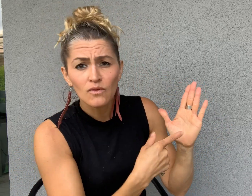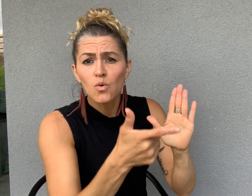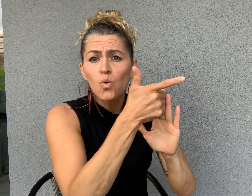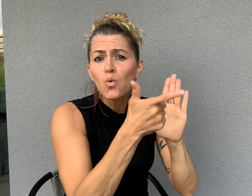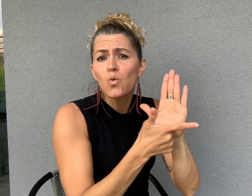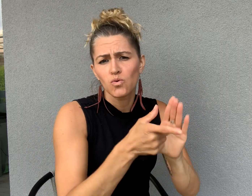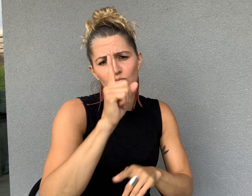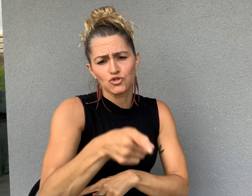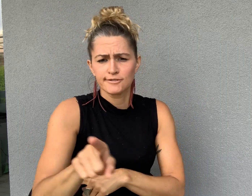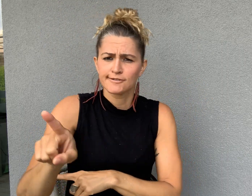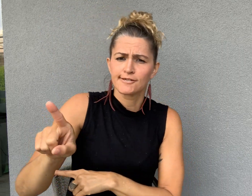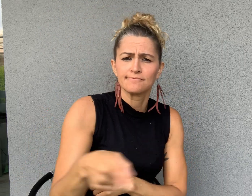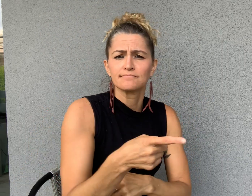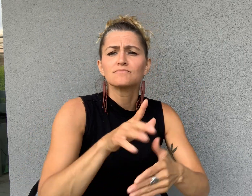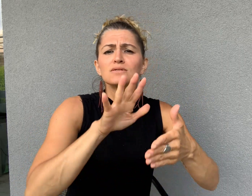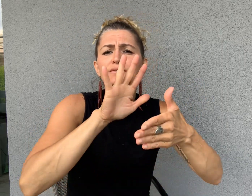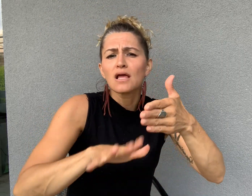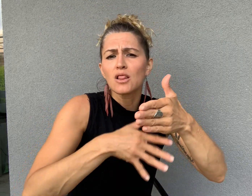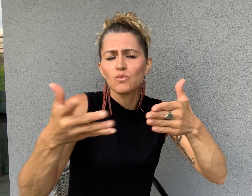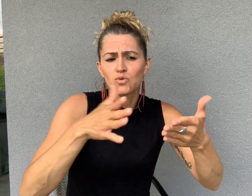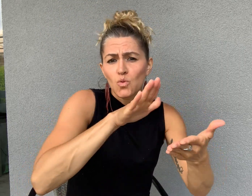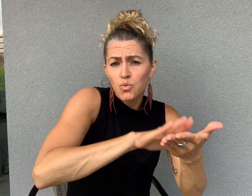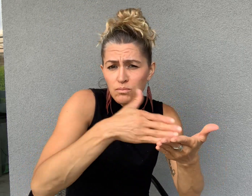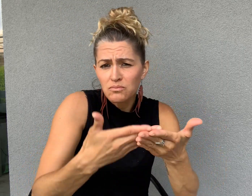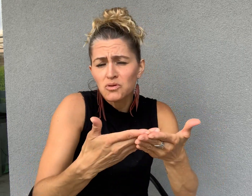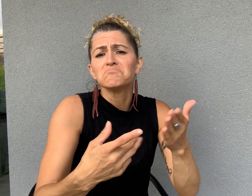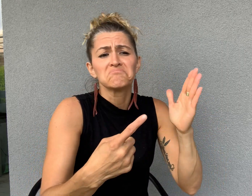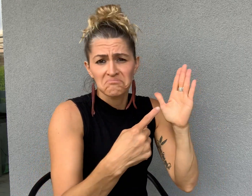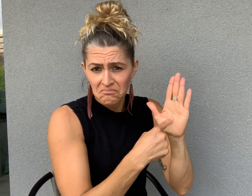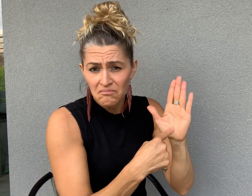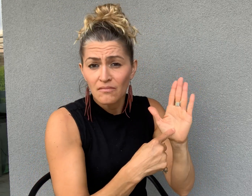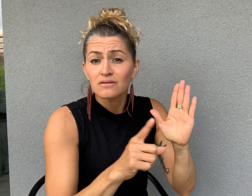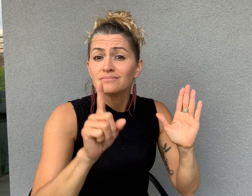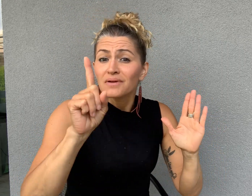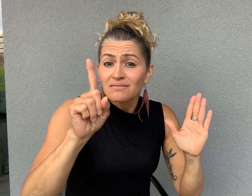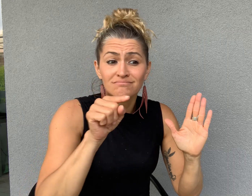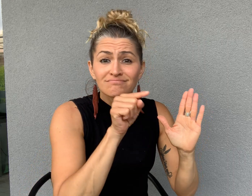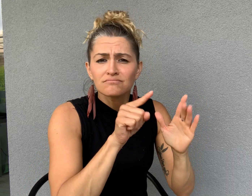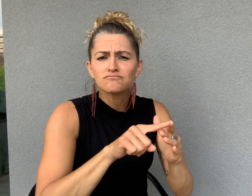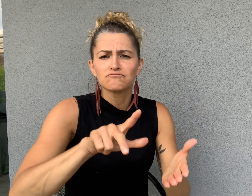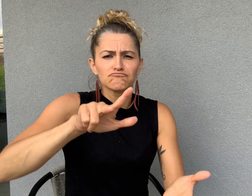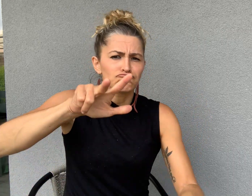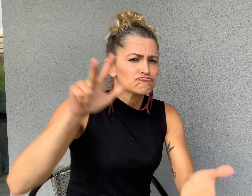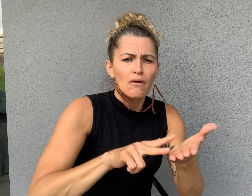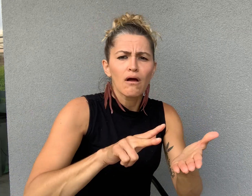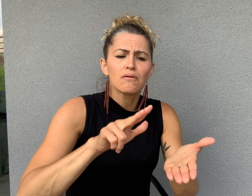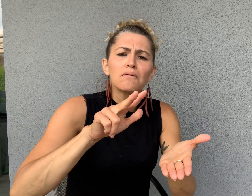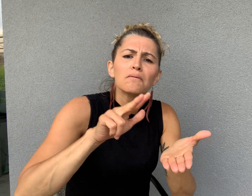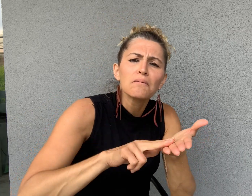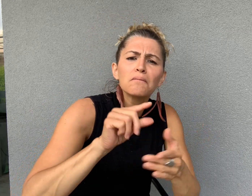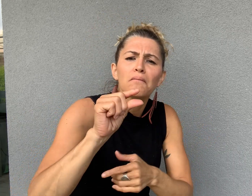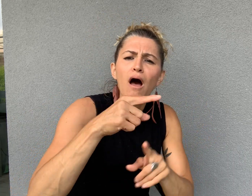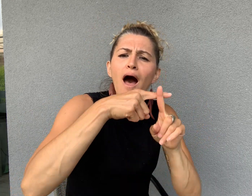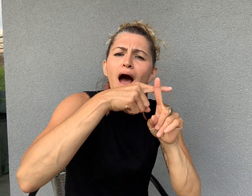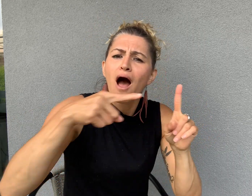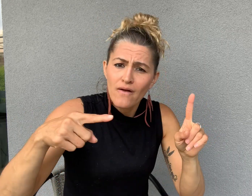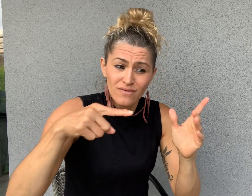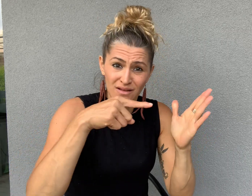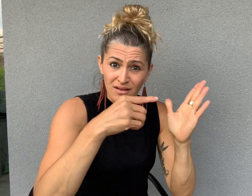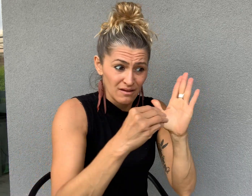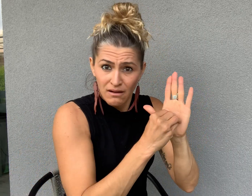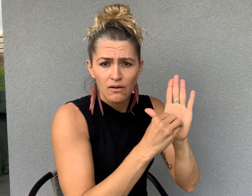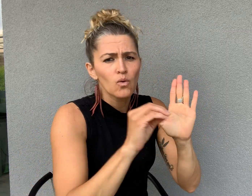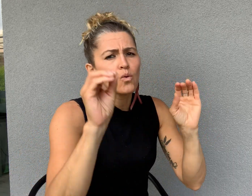sign language, such as laws that require sign language